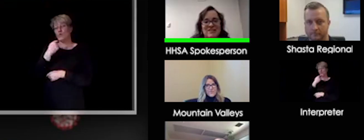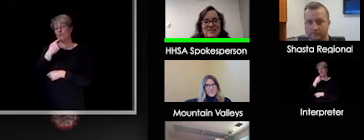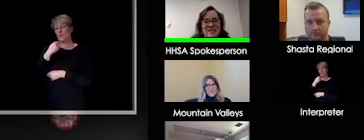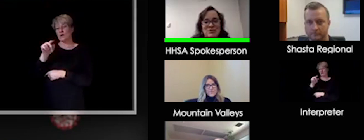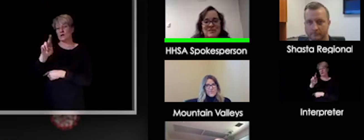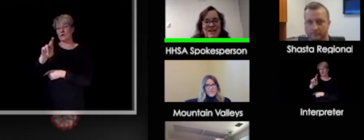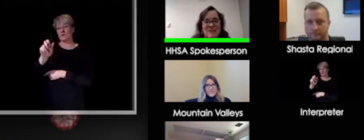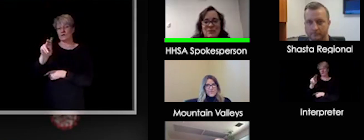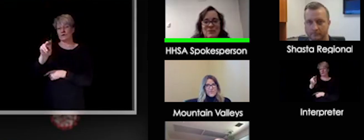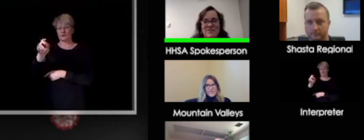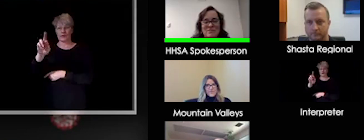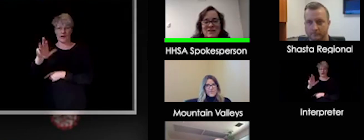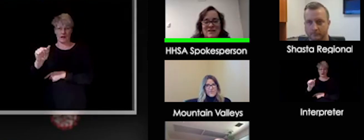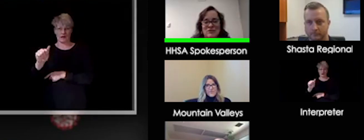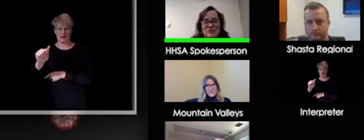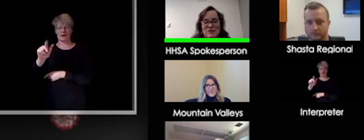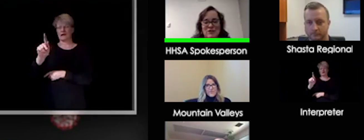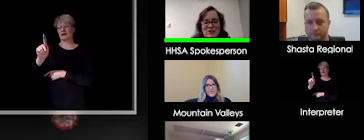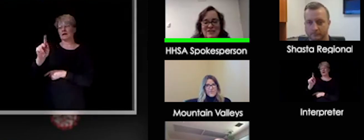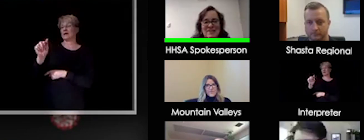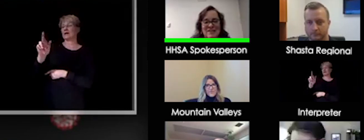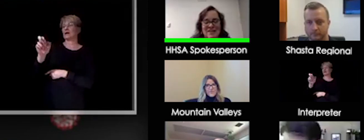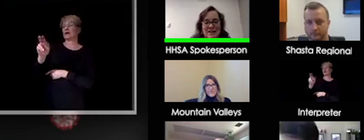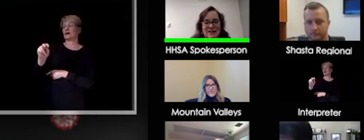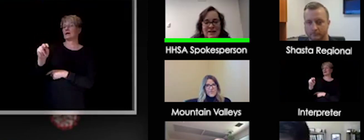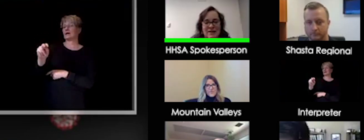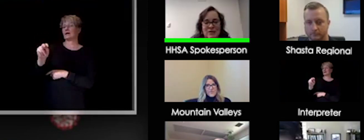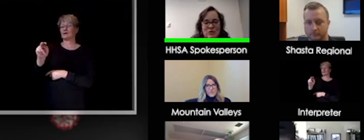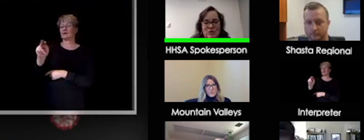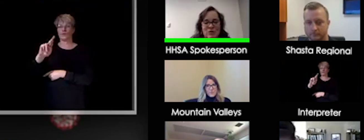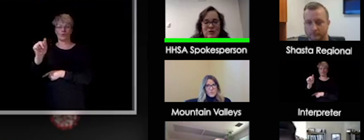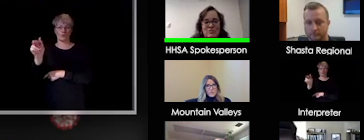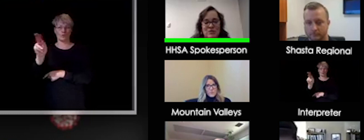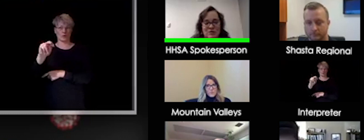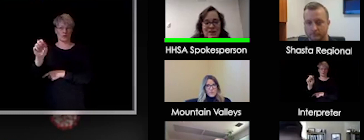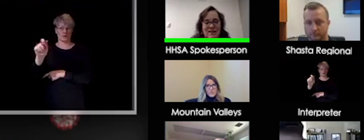long. She is in the same room as I am. We’re having some technical difficulties with her